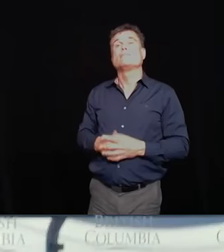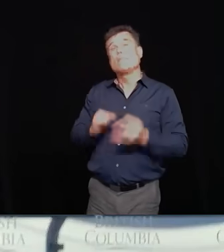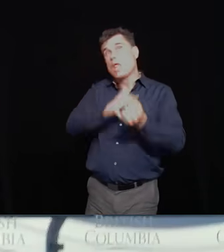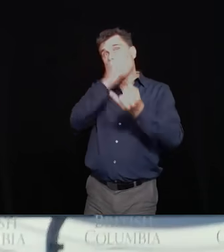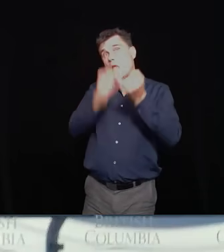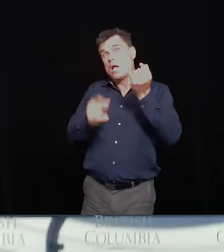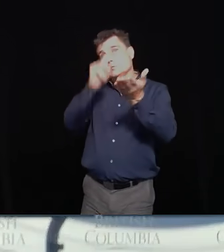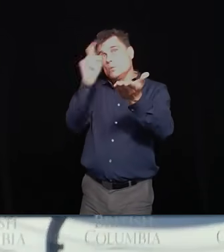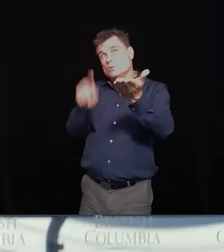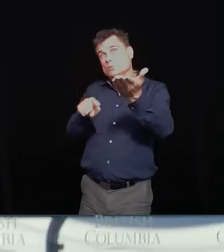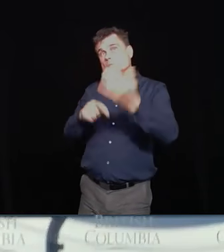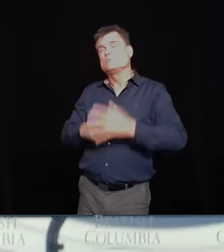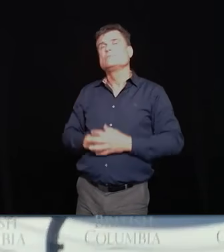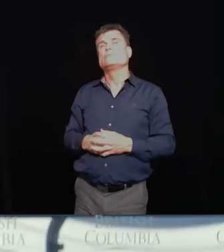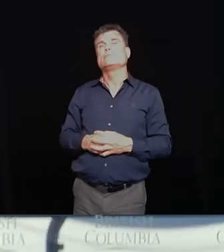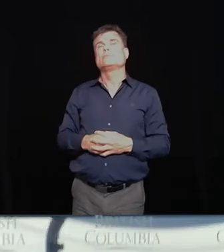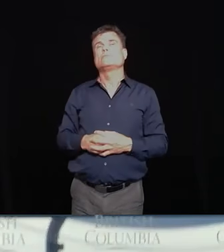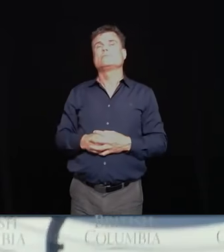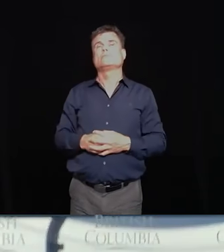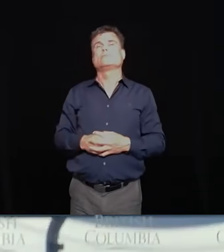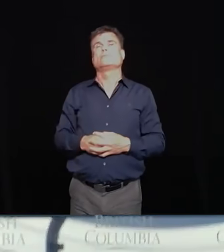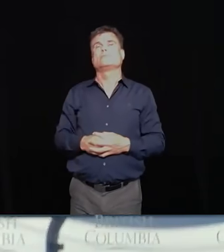That type of a measure